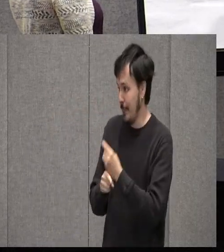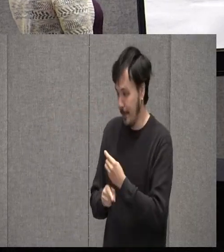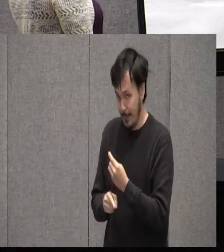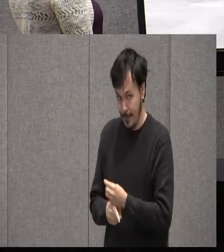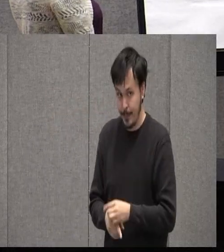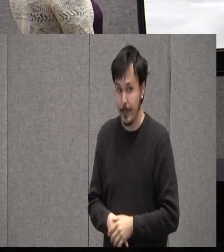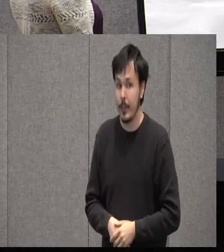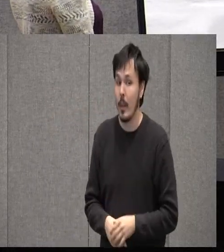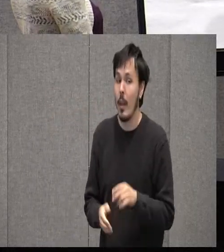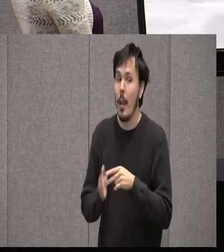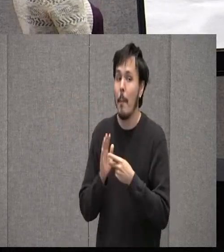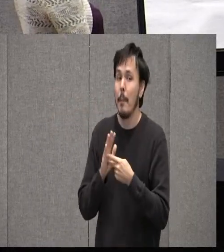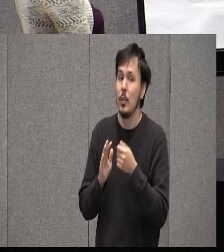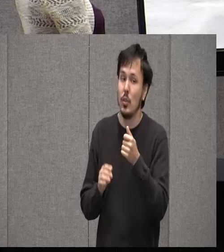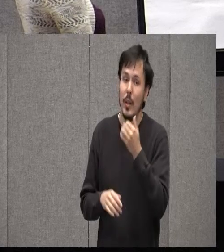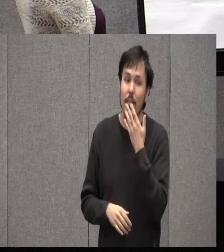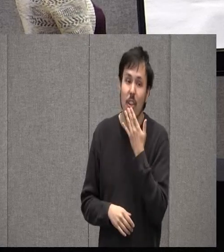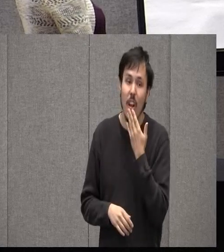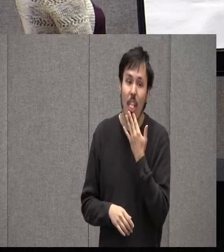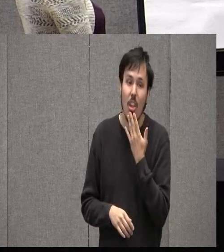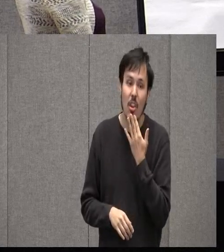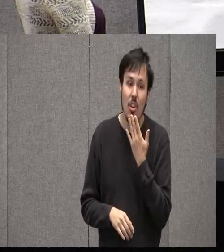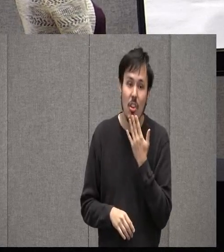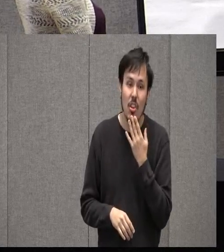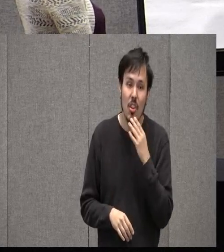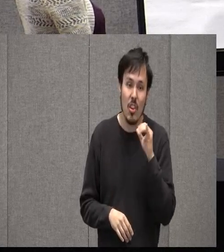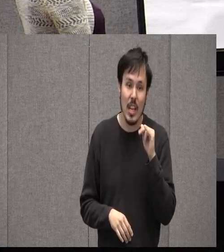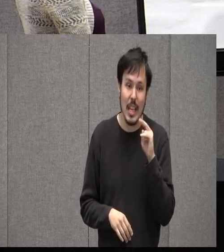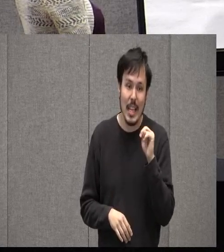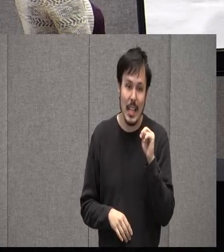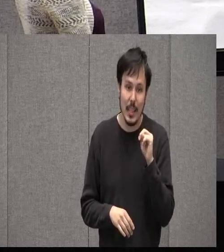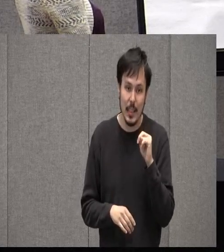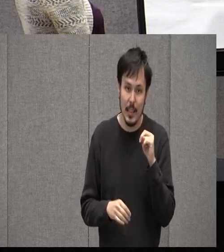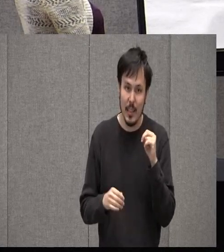So you just color in every nook and cranny